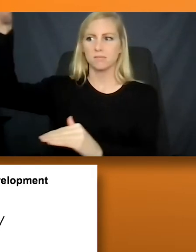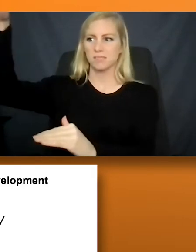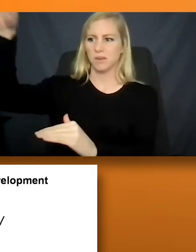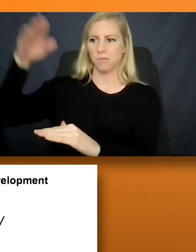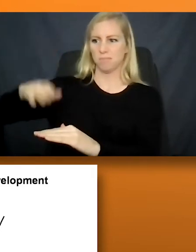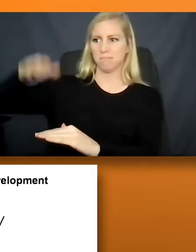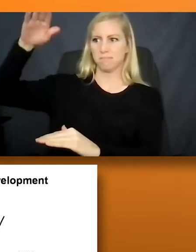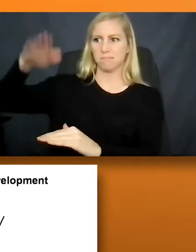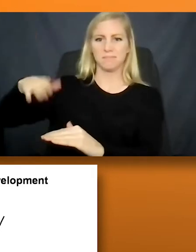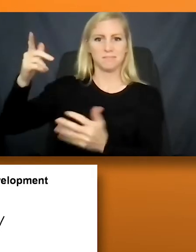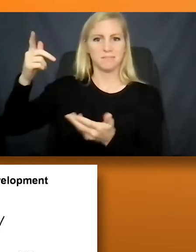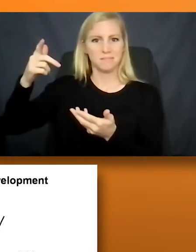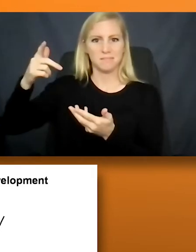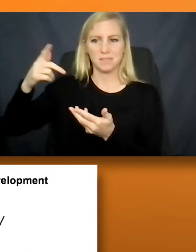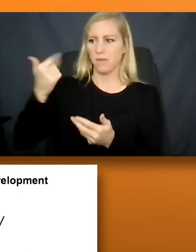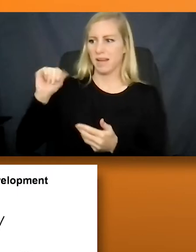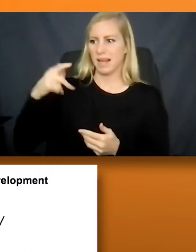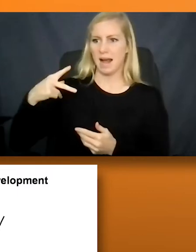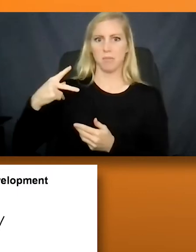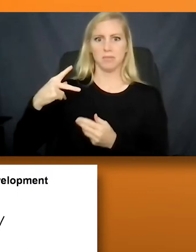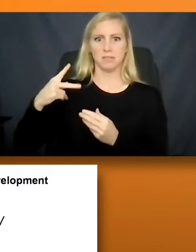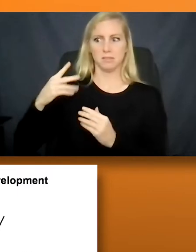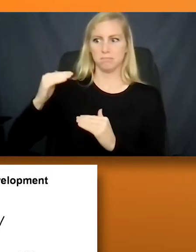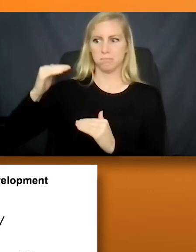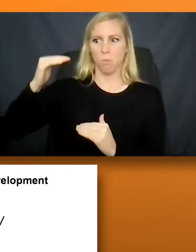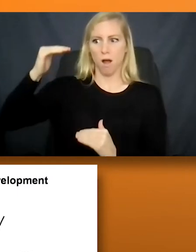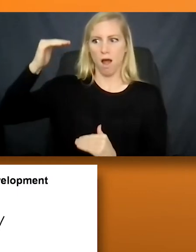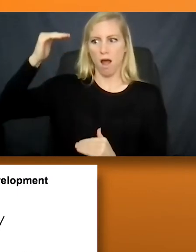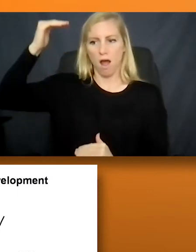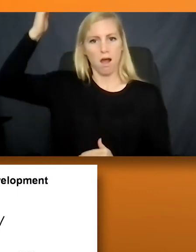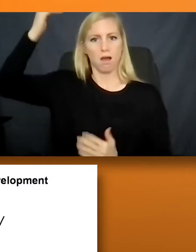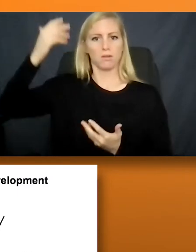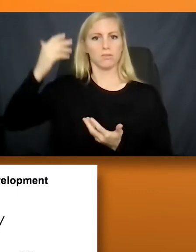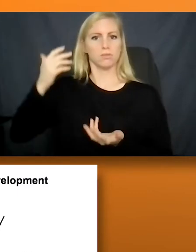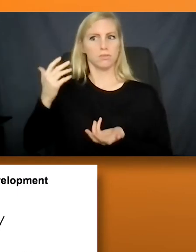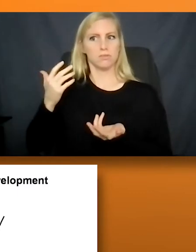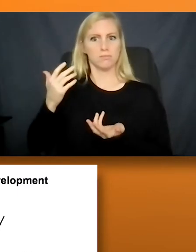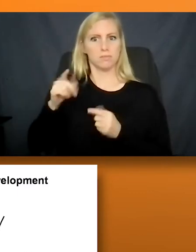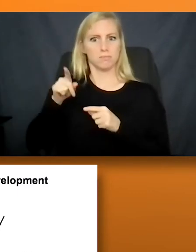This trajectory is going on its path, but it's just gap-- getting wider and wider.